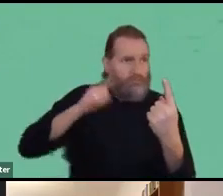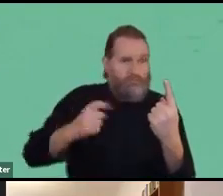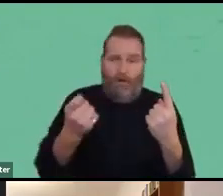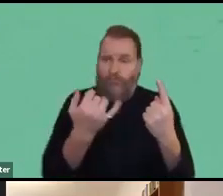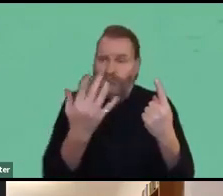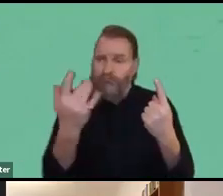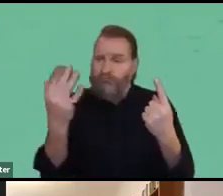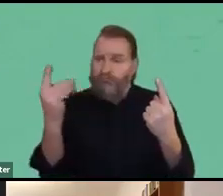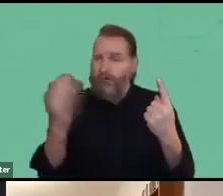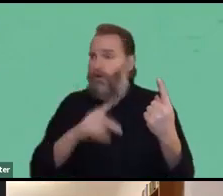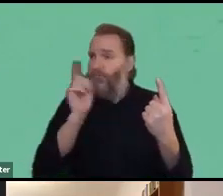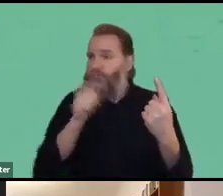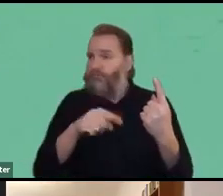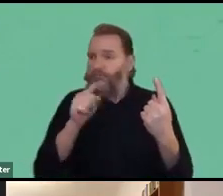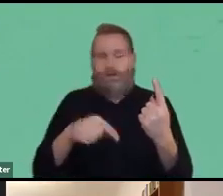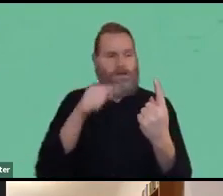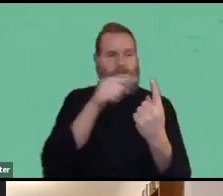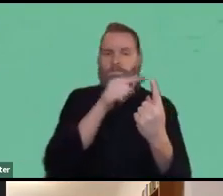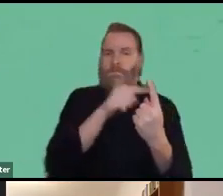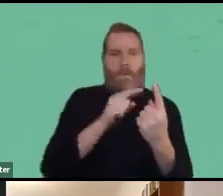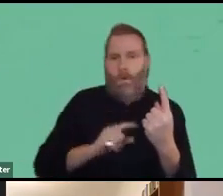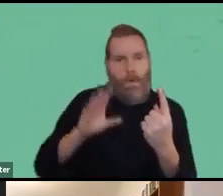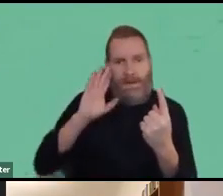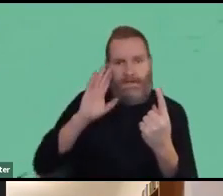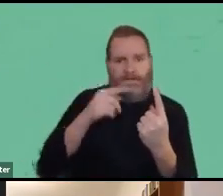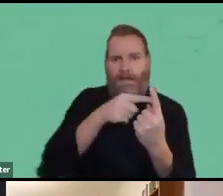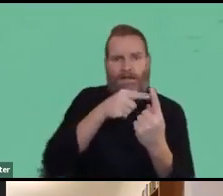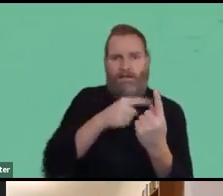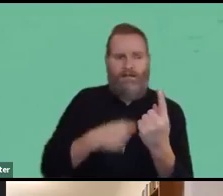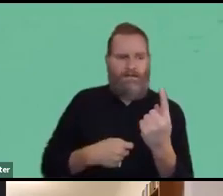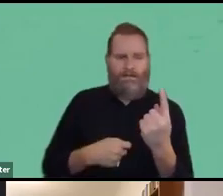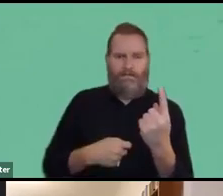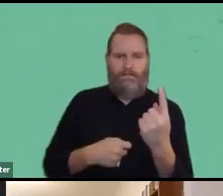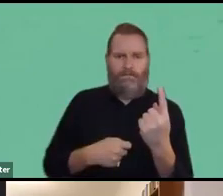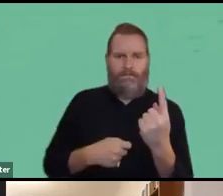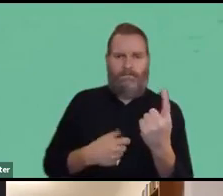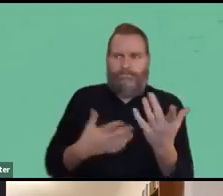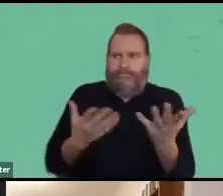unwillingness to engage with us and and to have the debate so over to you Mark.